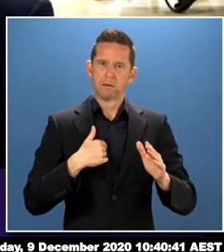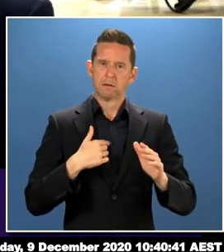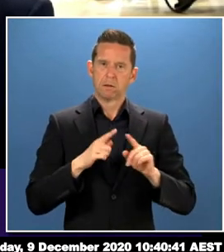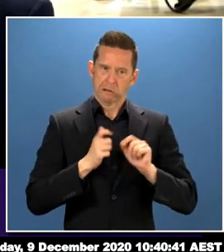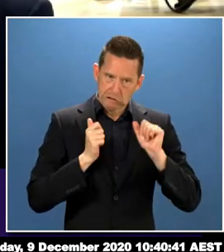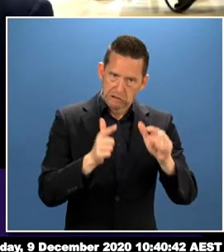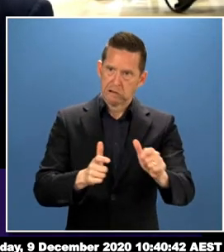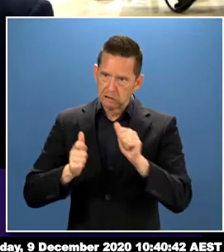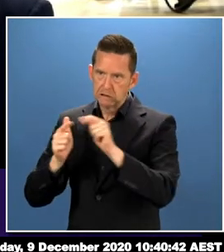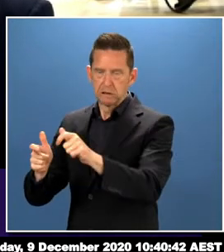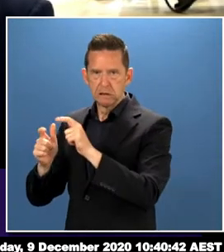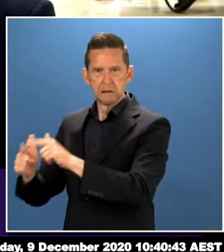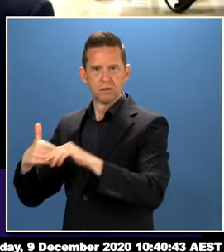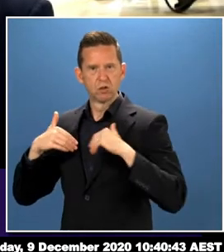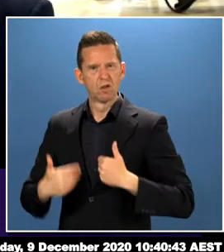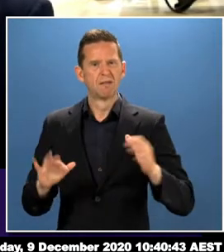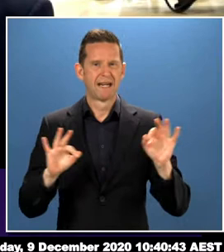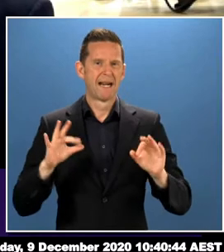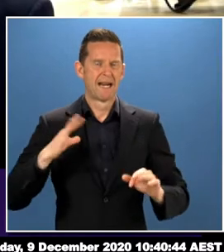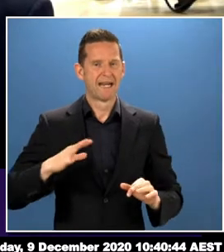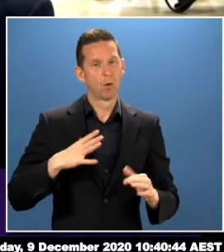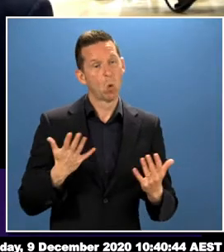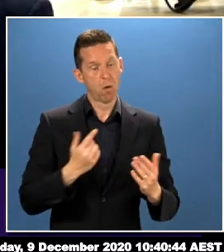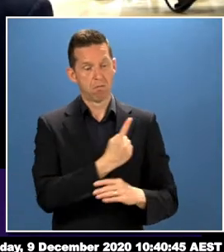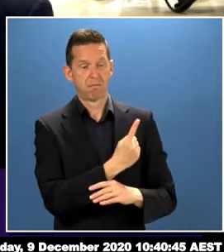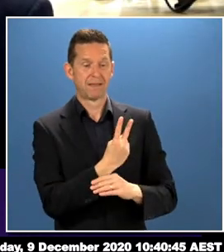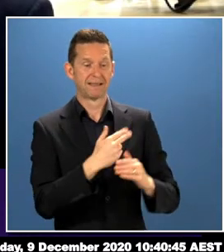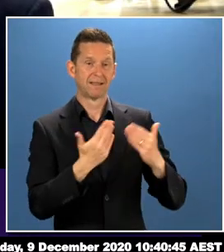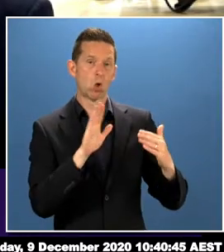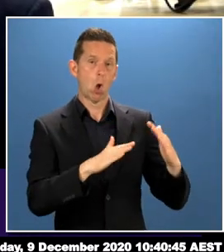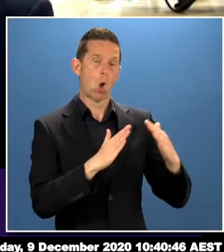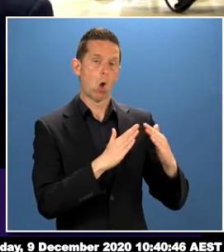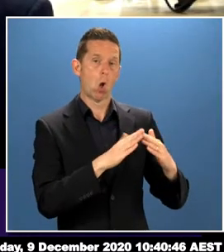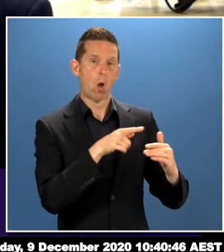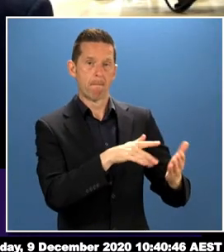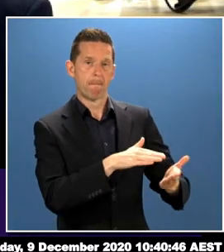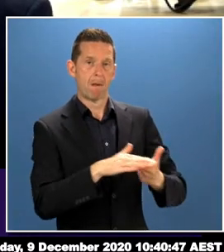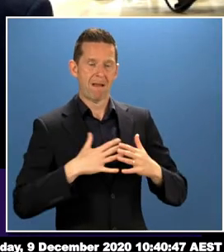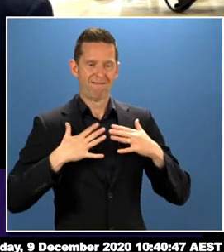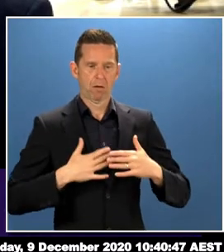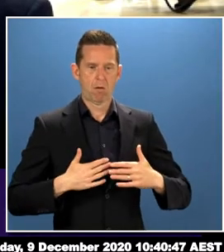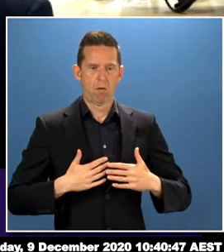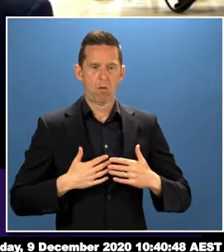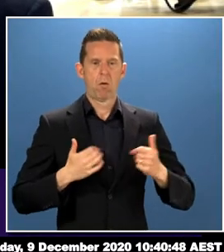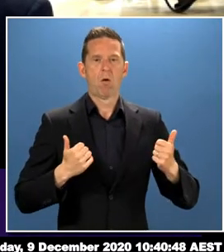So, you know, I have those days at home to kind of physically, you know,